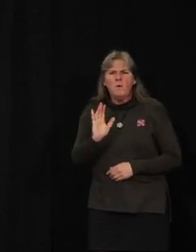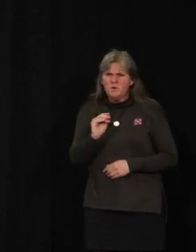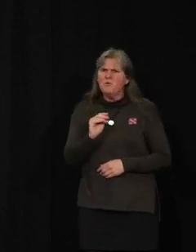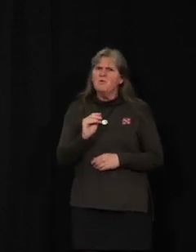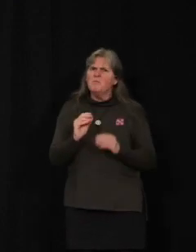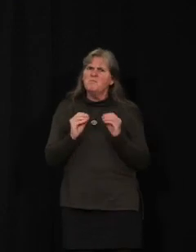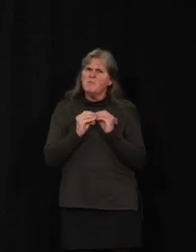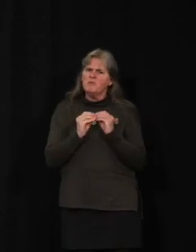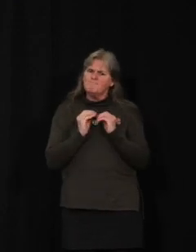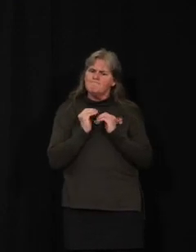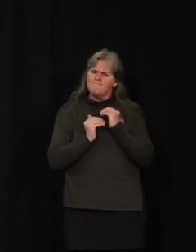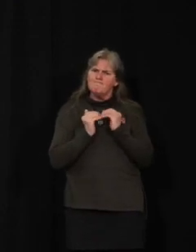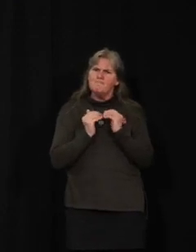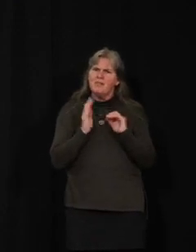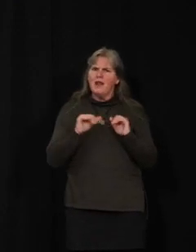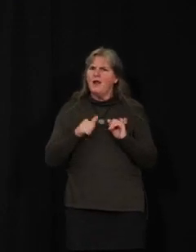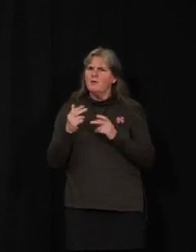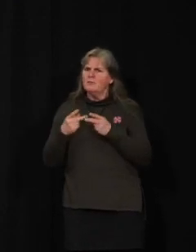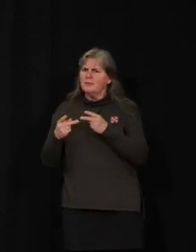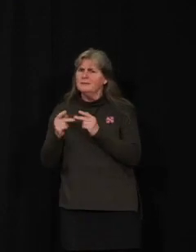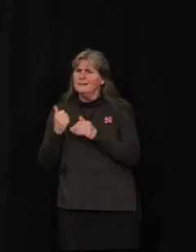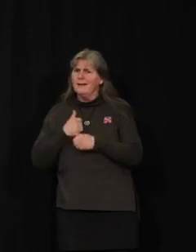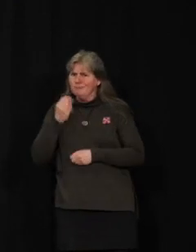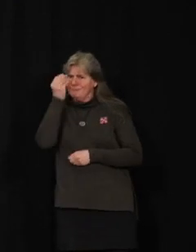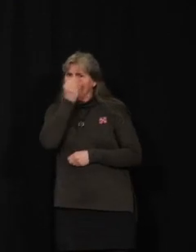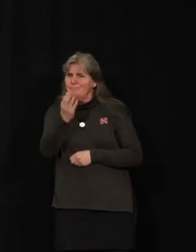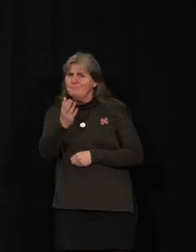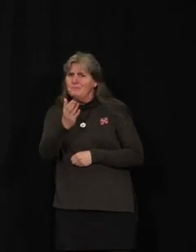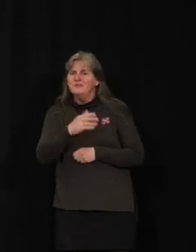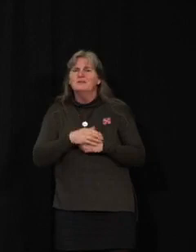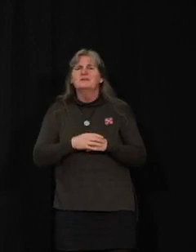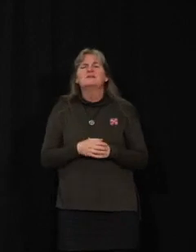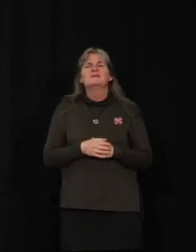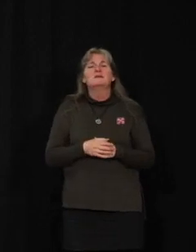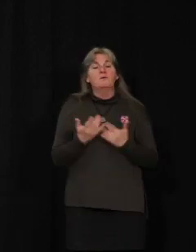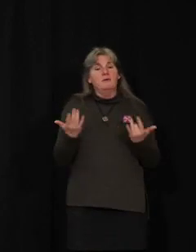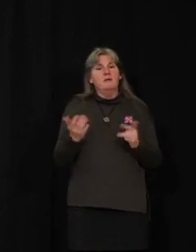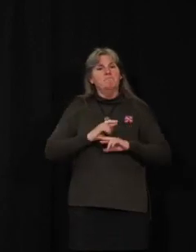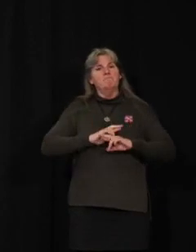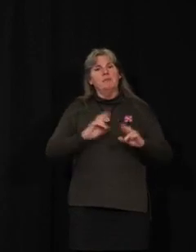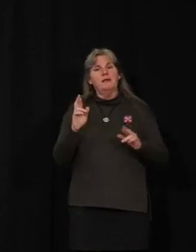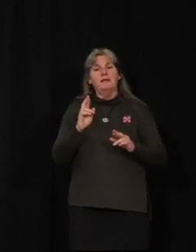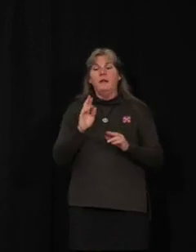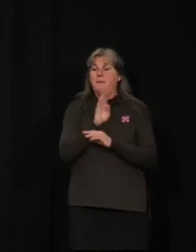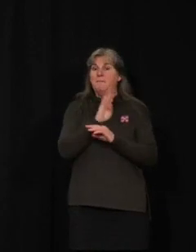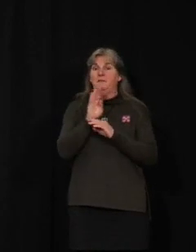Right now, we are working to support businesses that voluntarily closed, understand